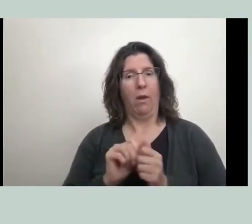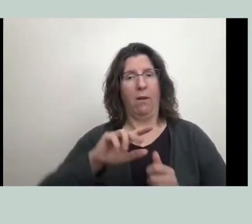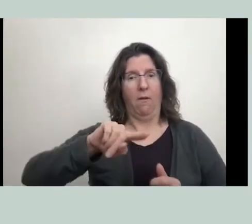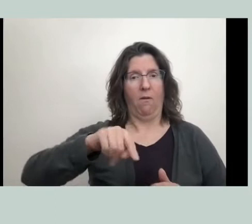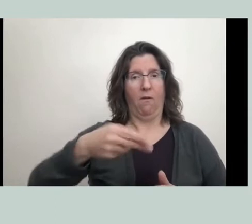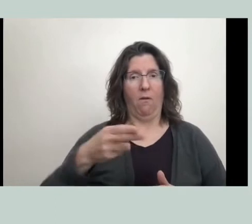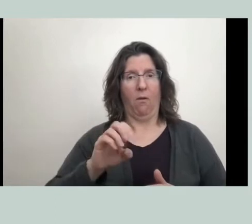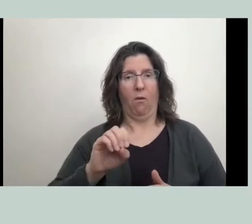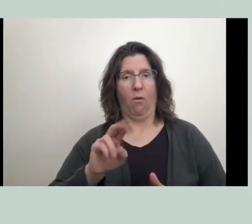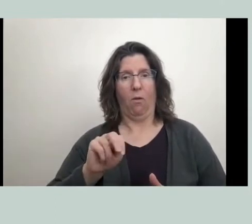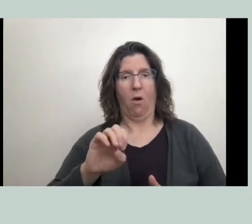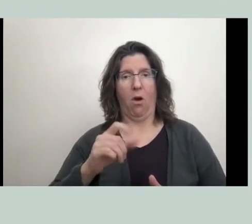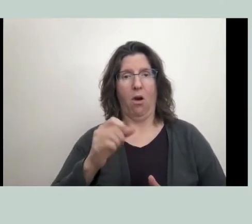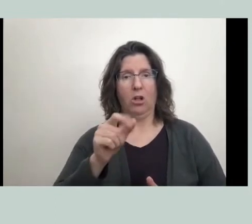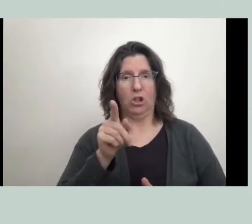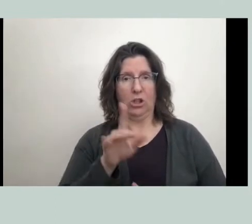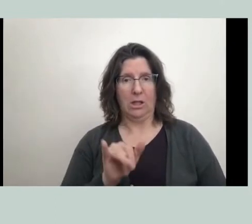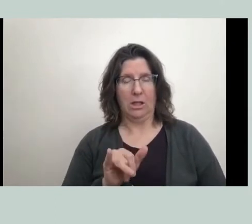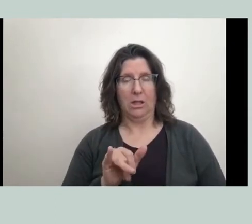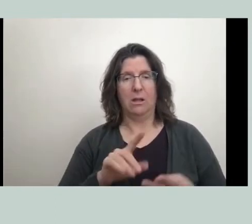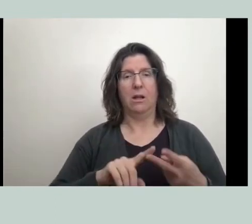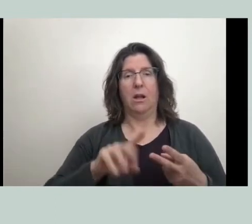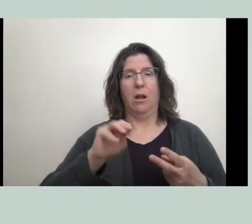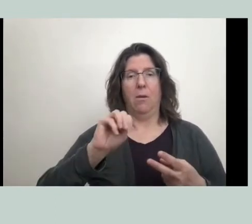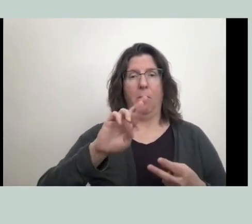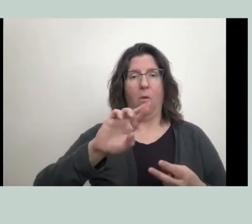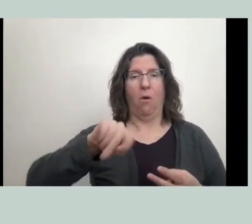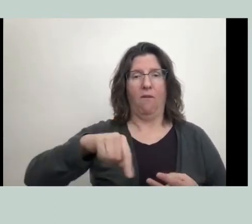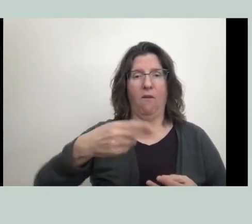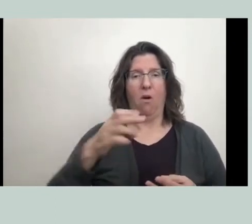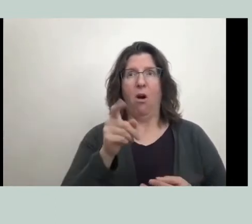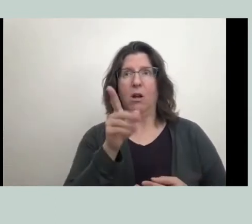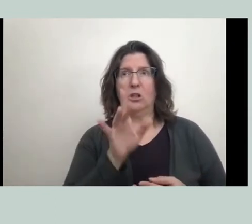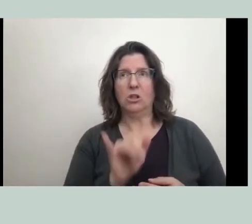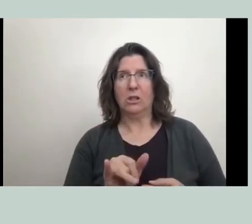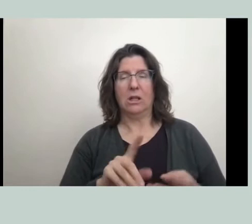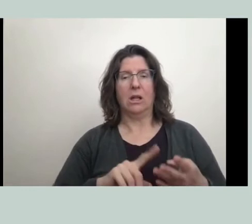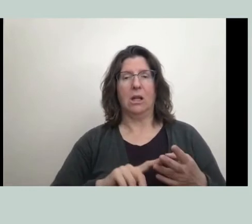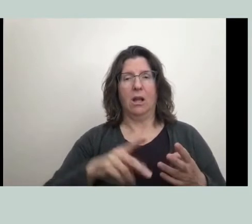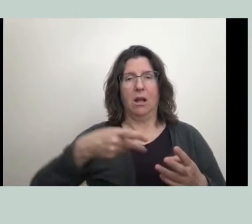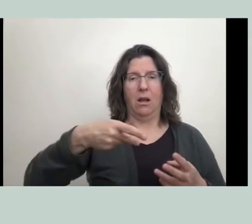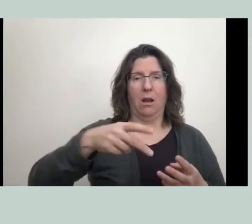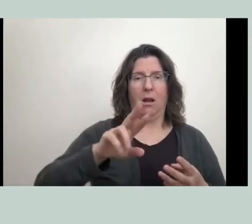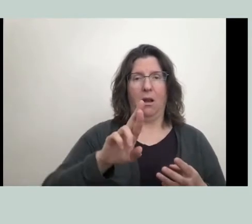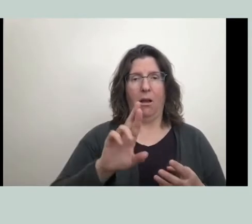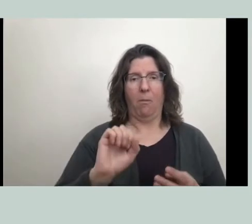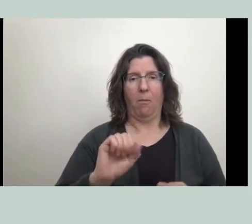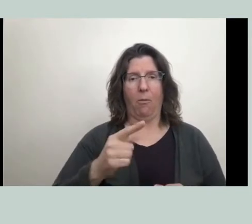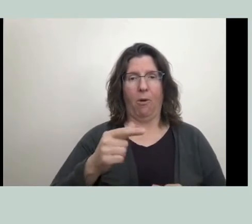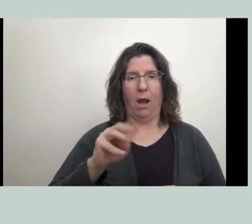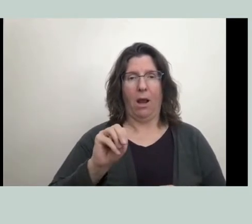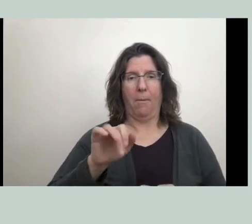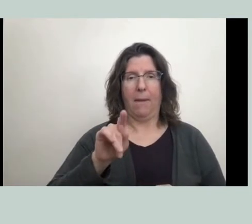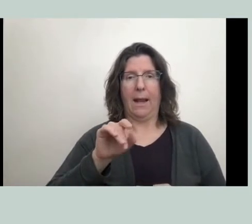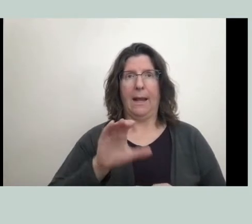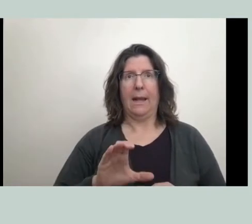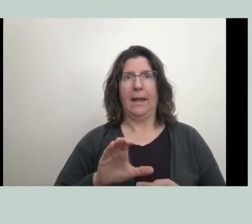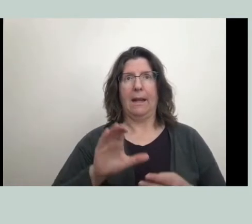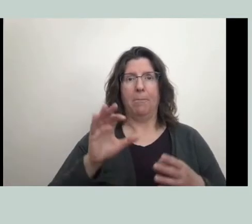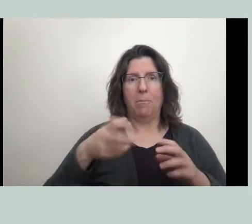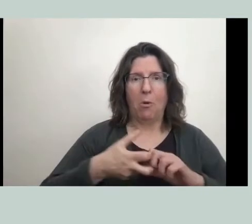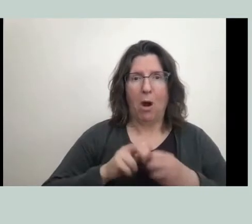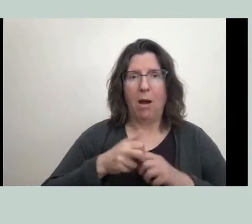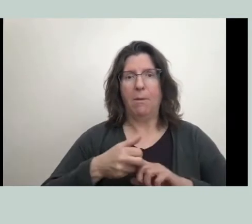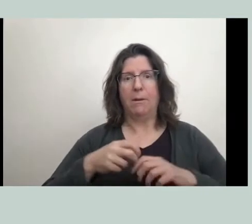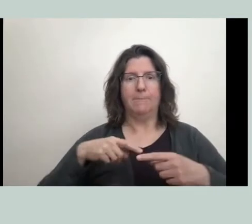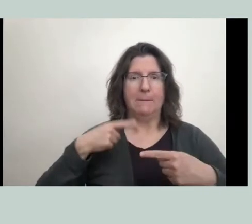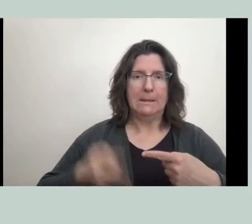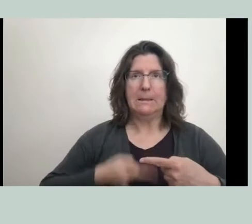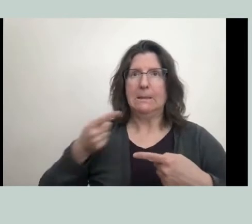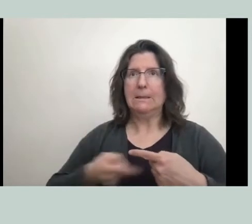Deaf and EAL students struggle with the phonology, the morphology and the pragmatic problems of English.